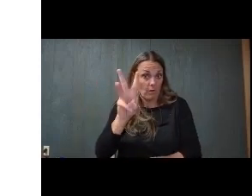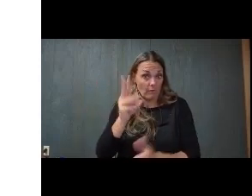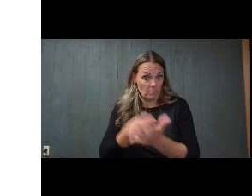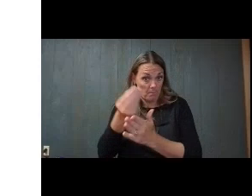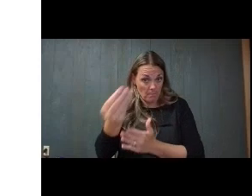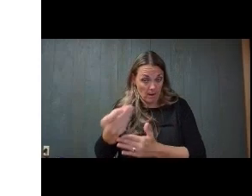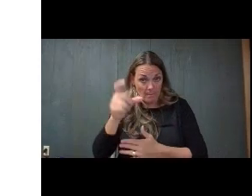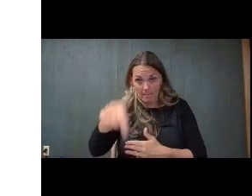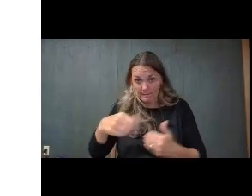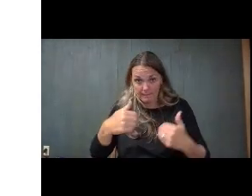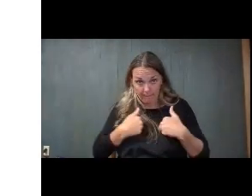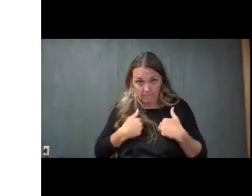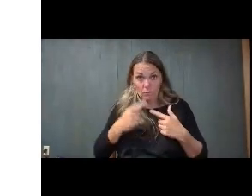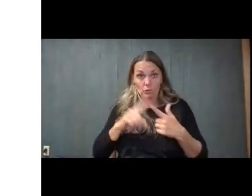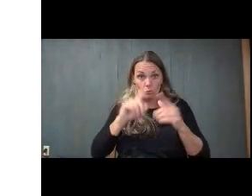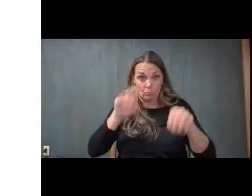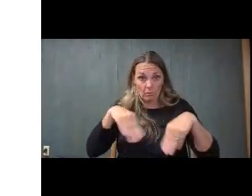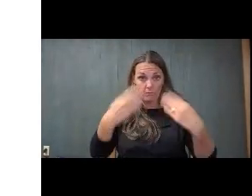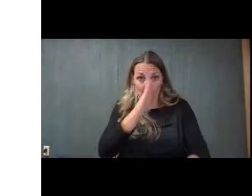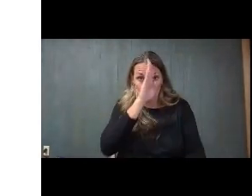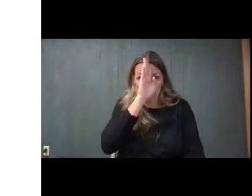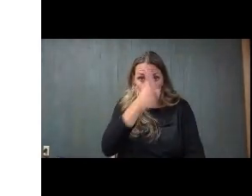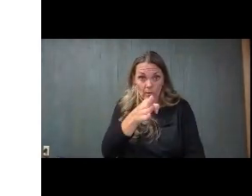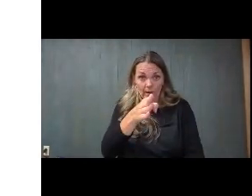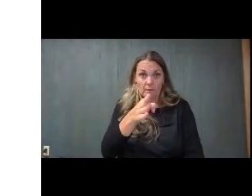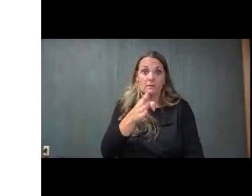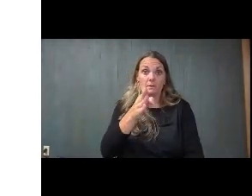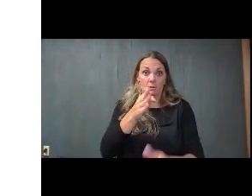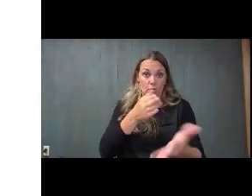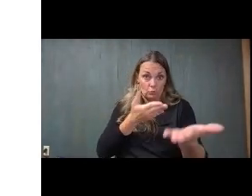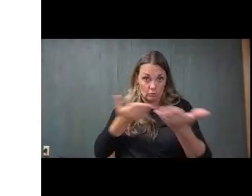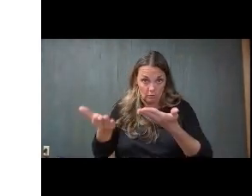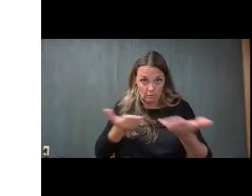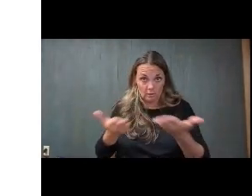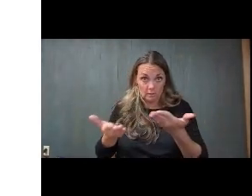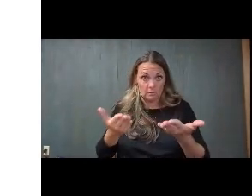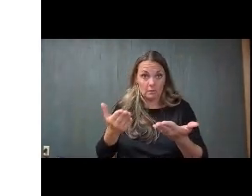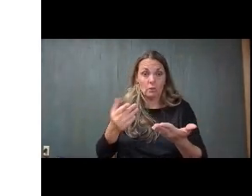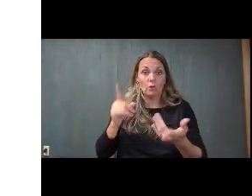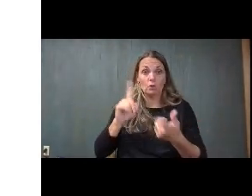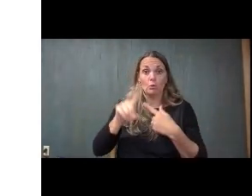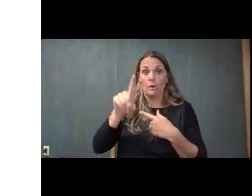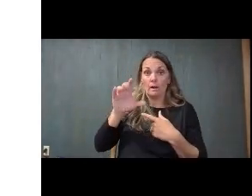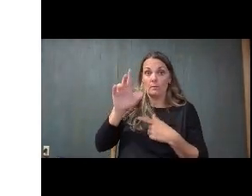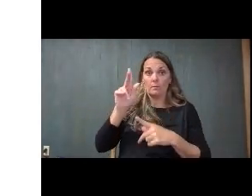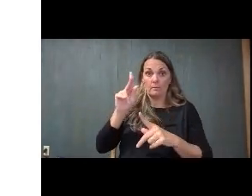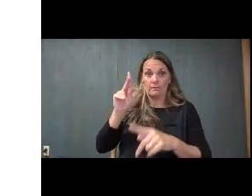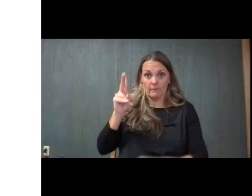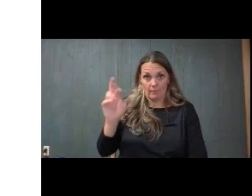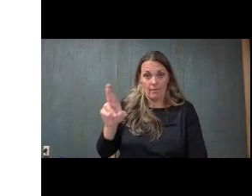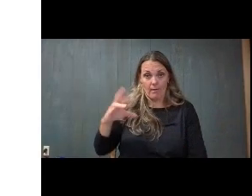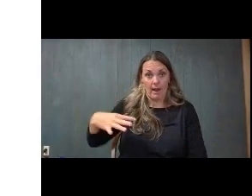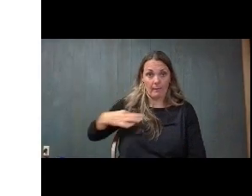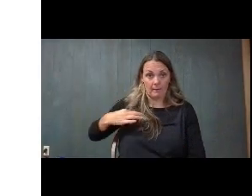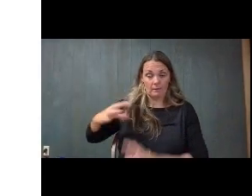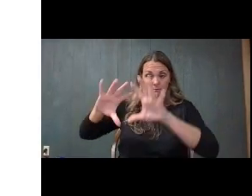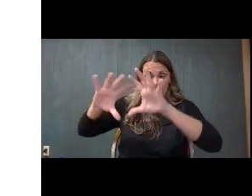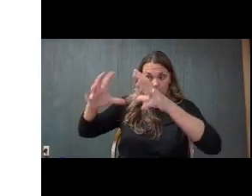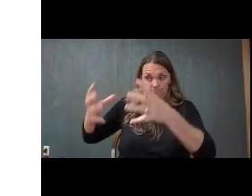in order to provide direct provision of services to 100% VR applicants or eligible individuals,